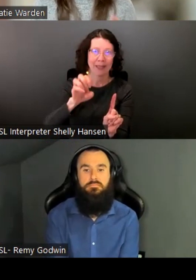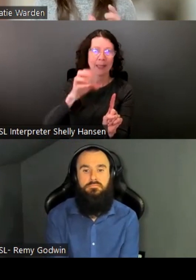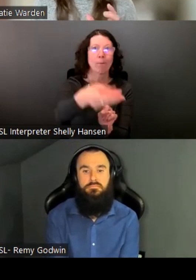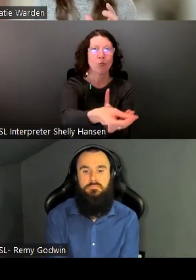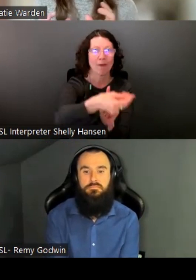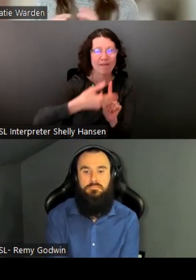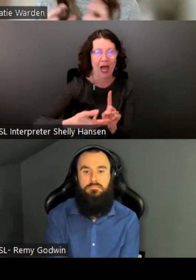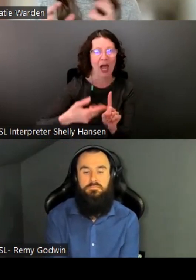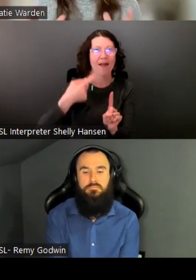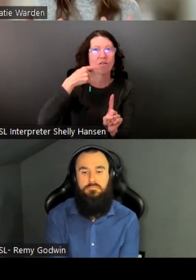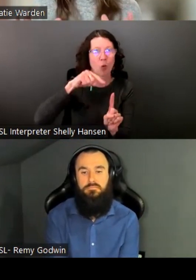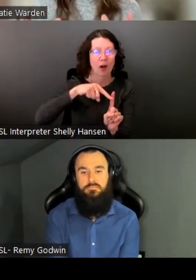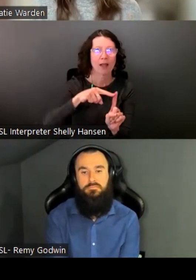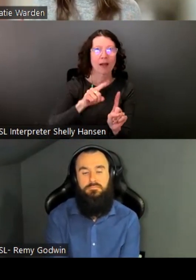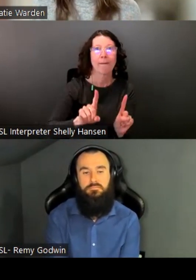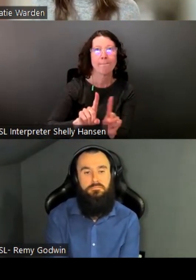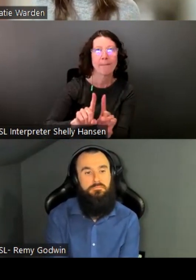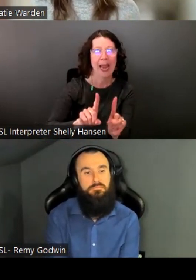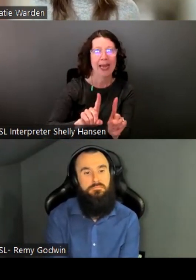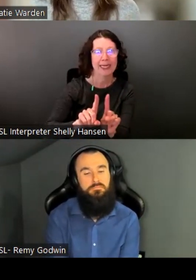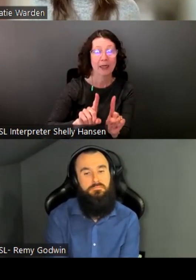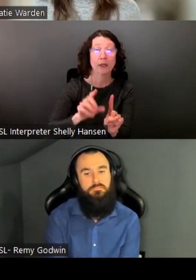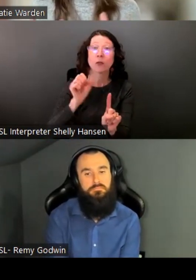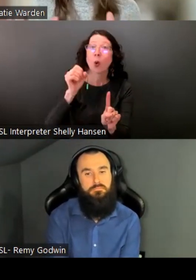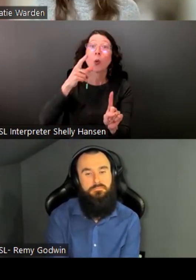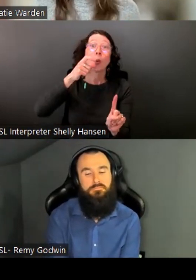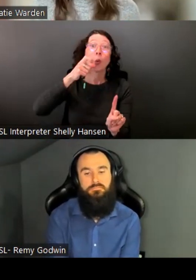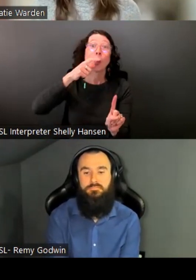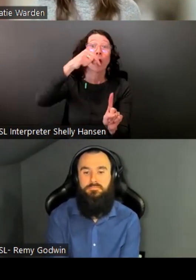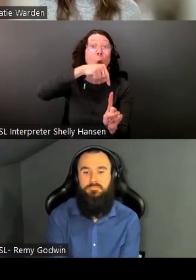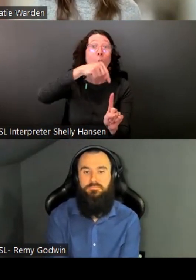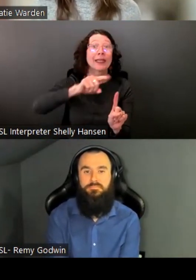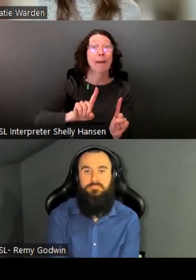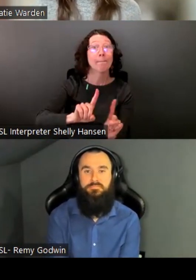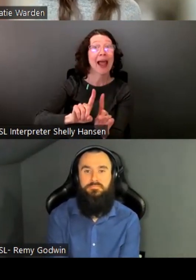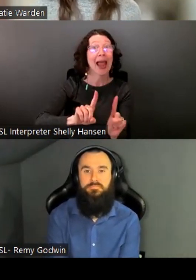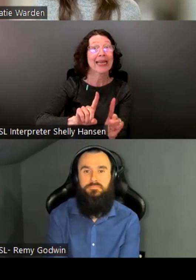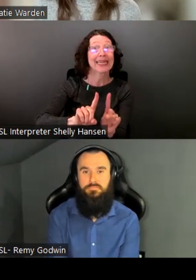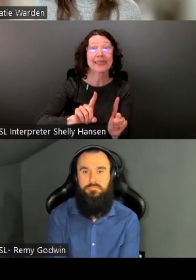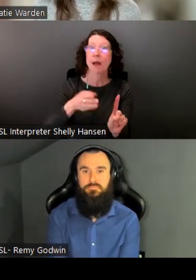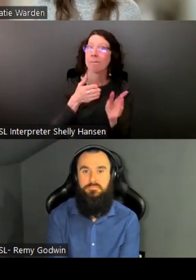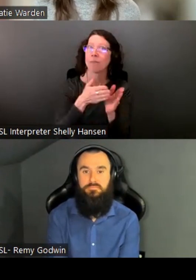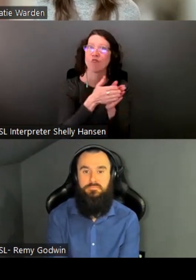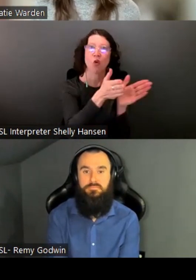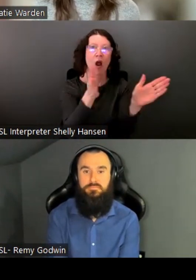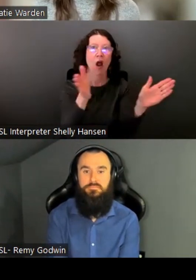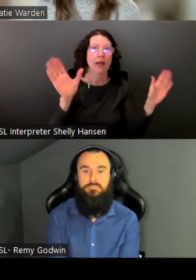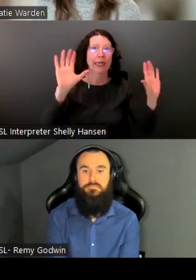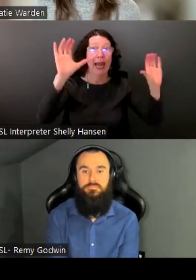And so who companions are is a pretty broad category under the law.